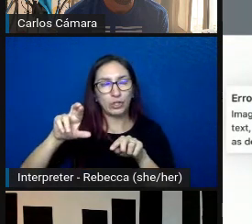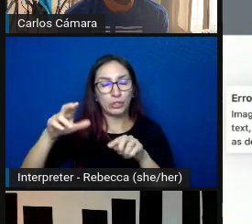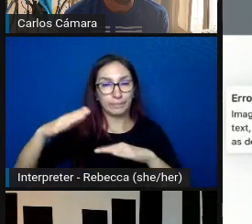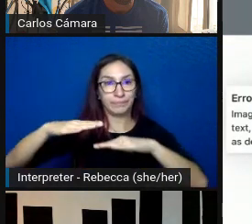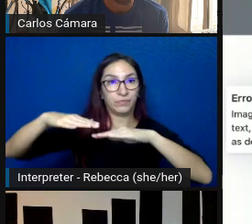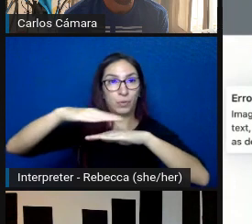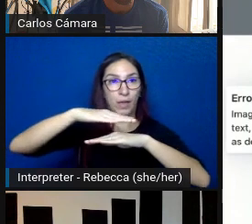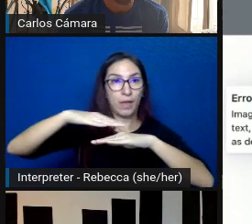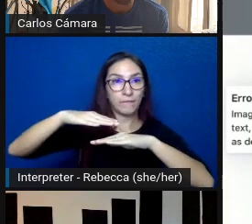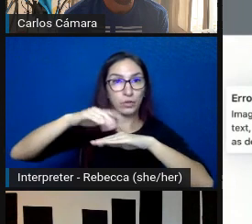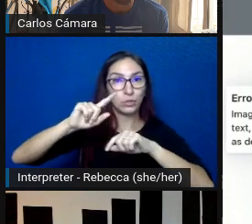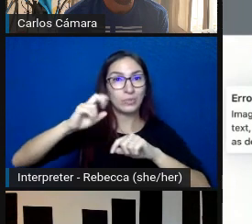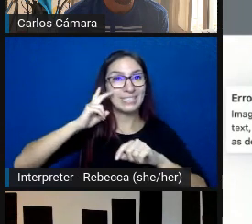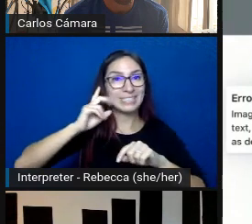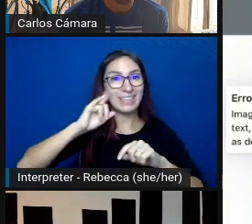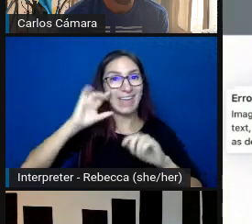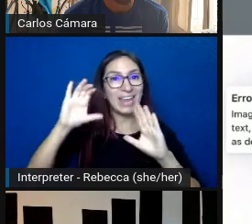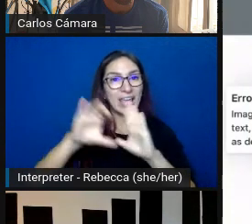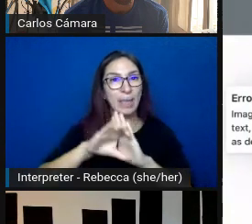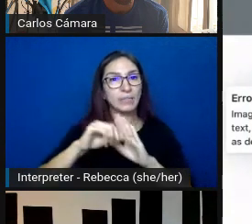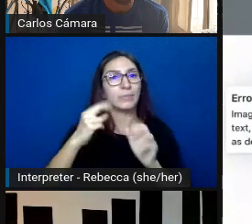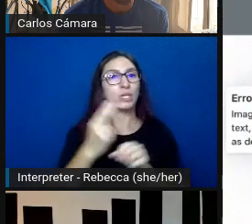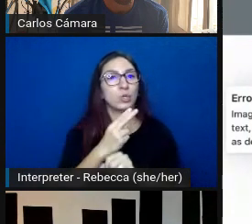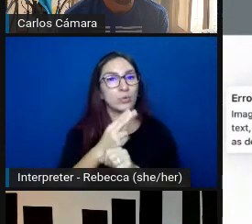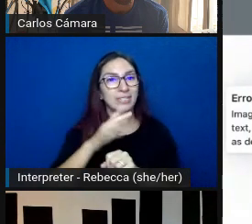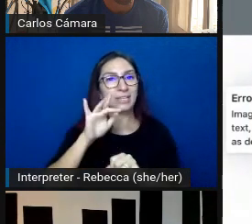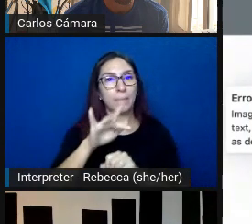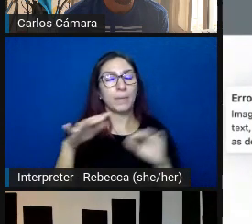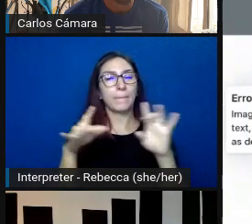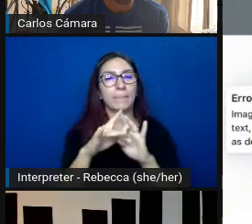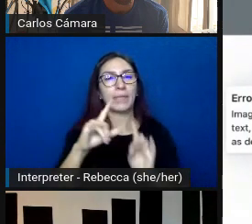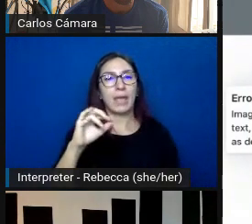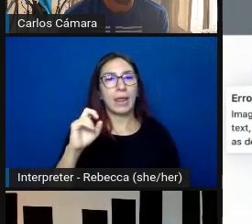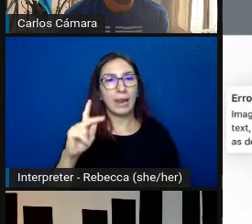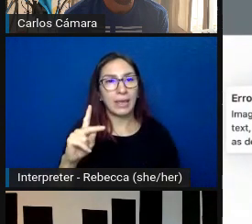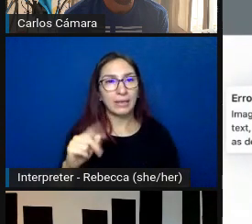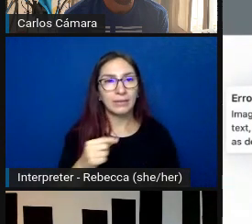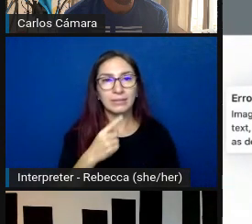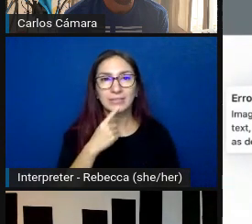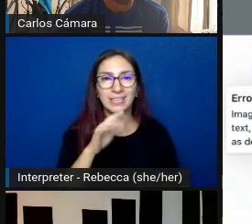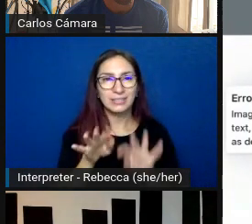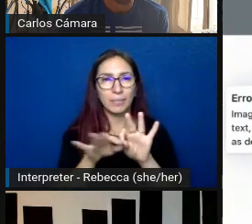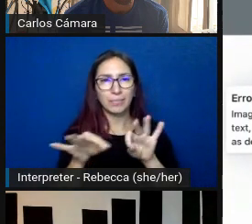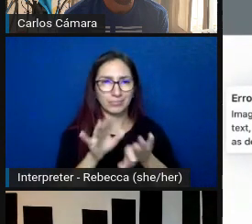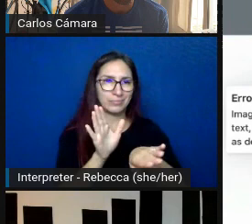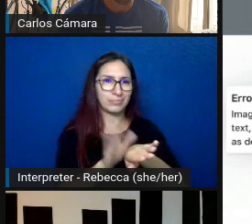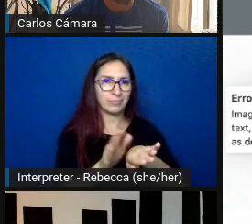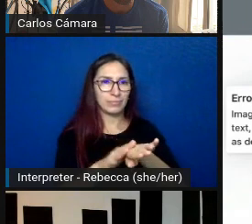being used as a link, with surrounding text, although reality attributes should be marked as the current.